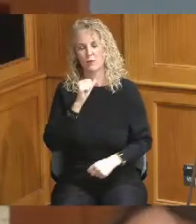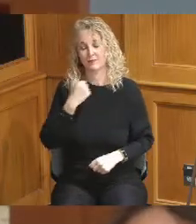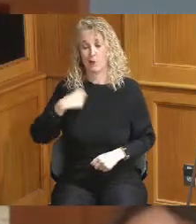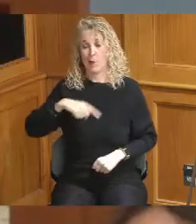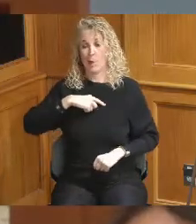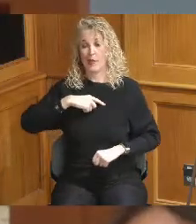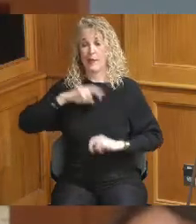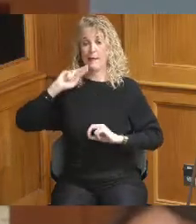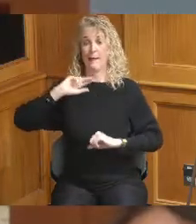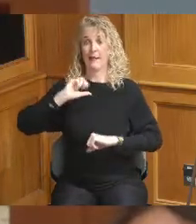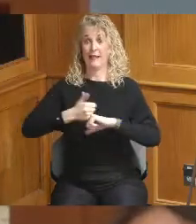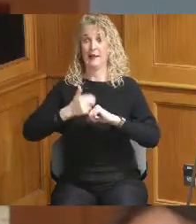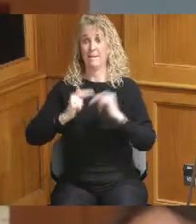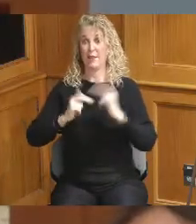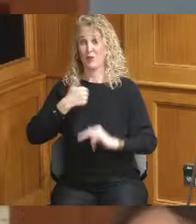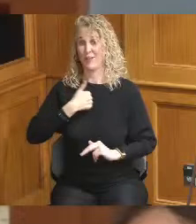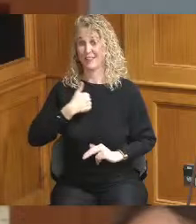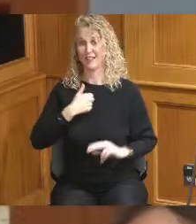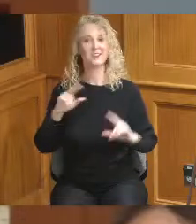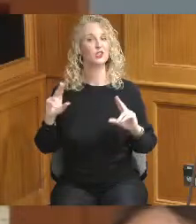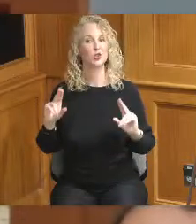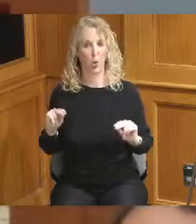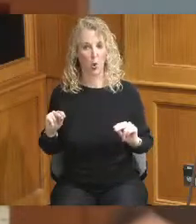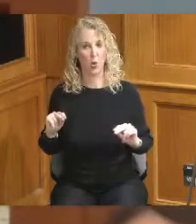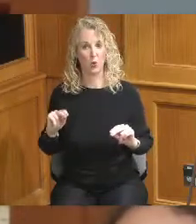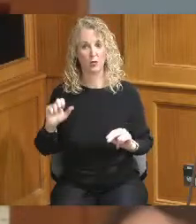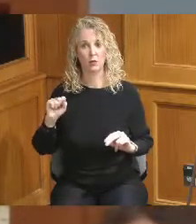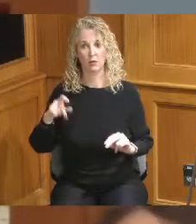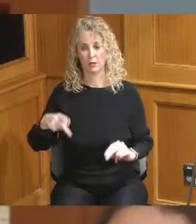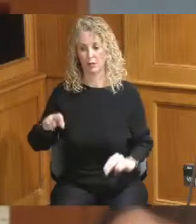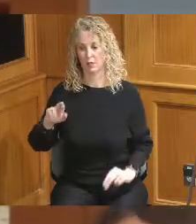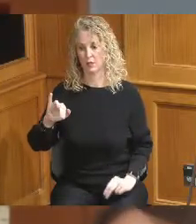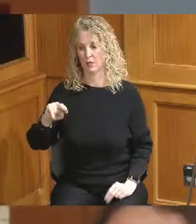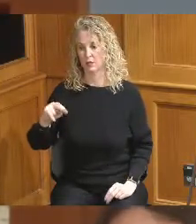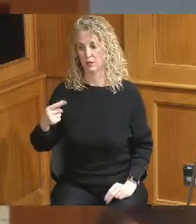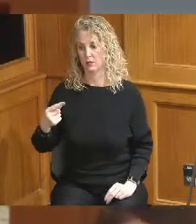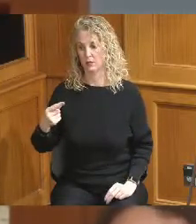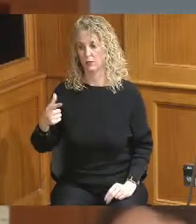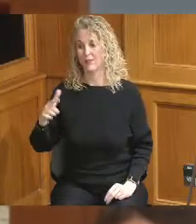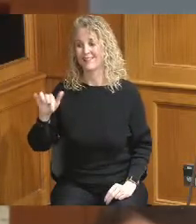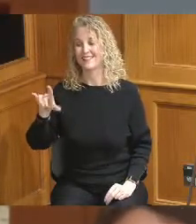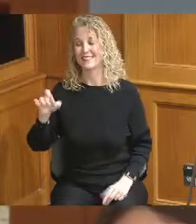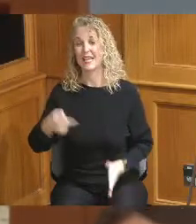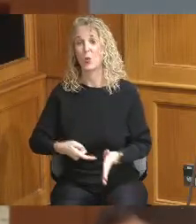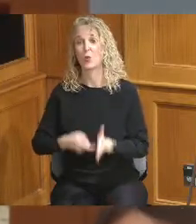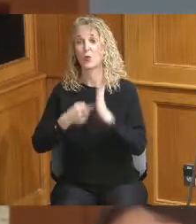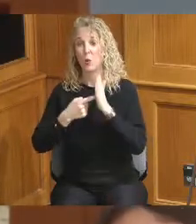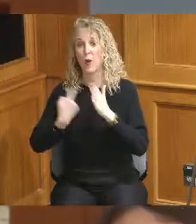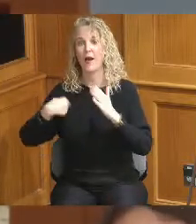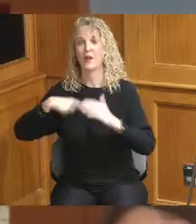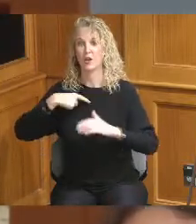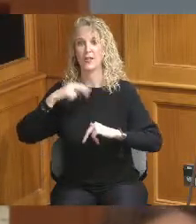will which is exactly why you Springdale required us to build a storm shelter adjacent to it so that